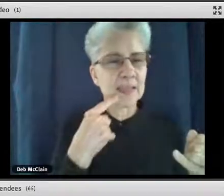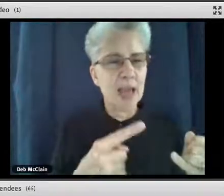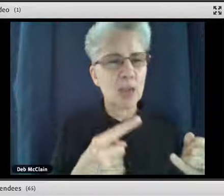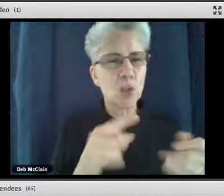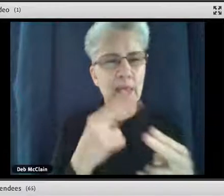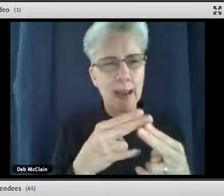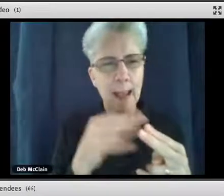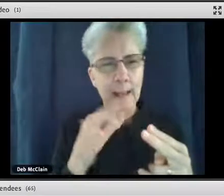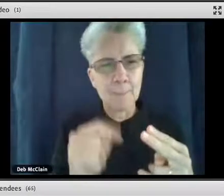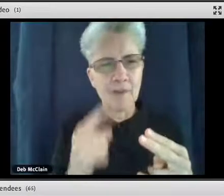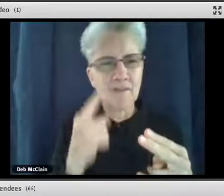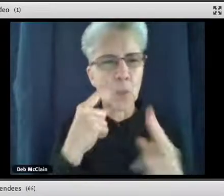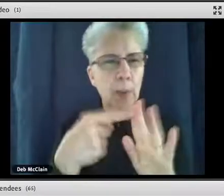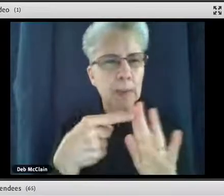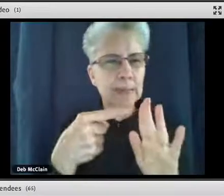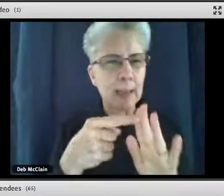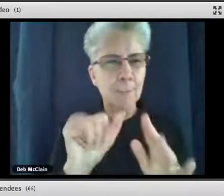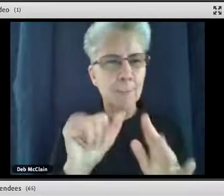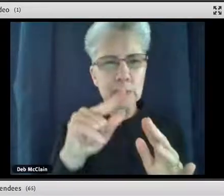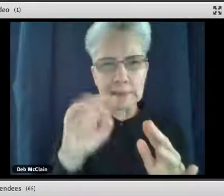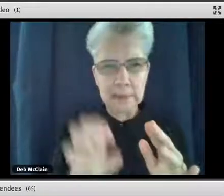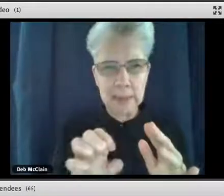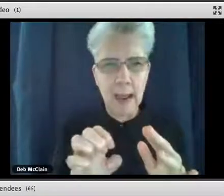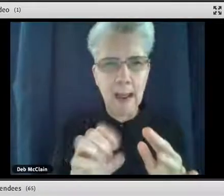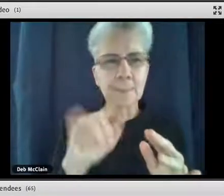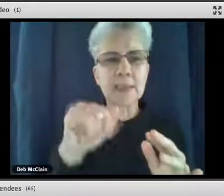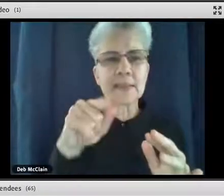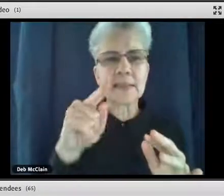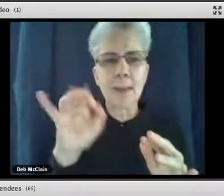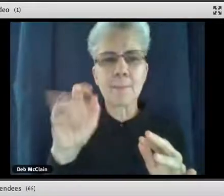So the name of it, so, like, for example, type is type of record.